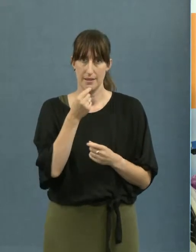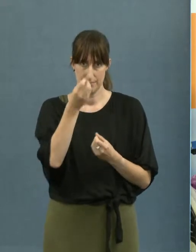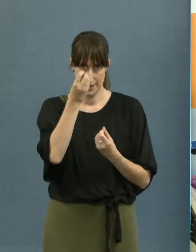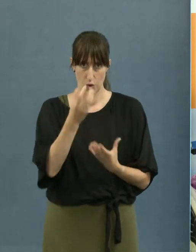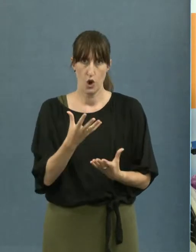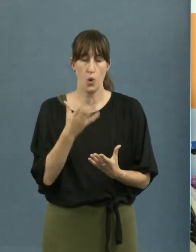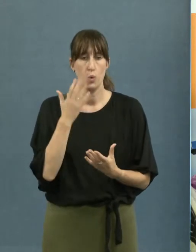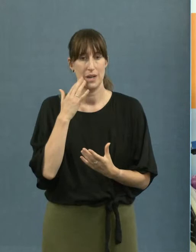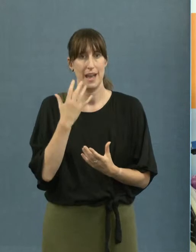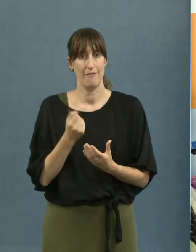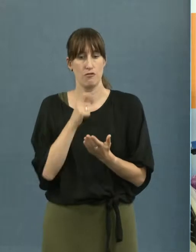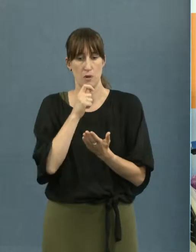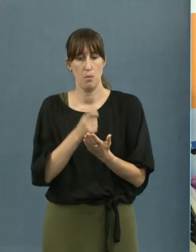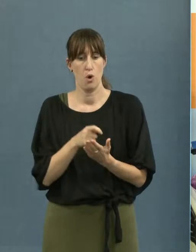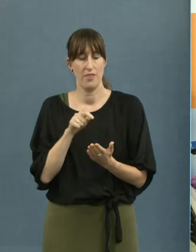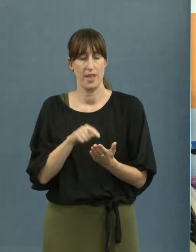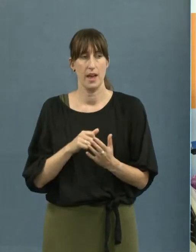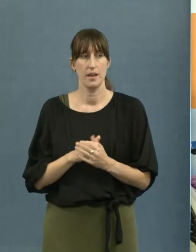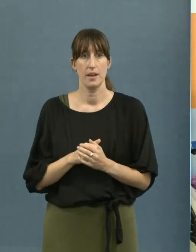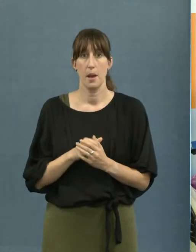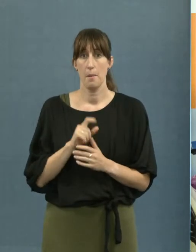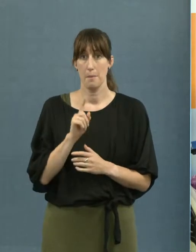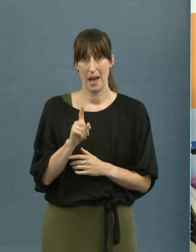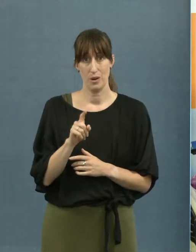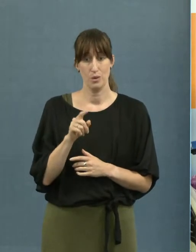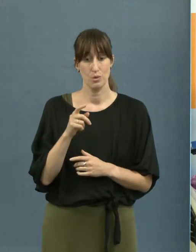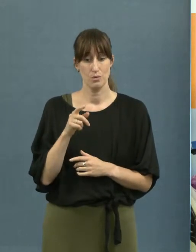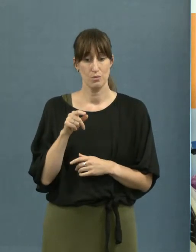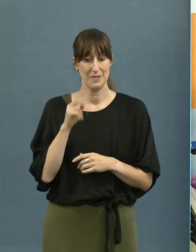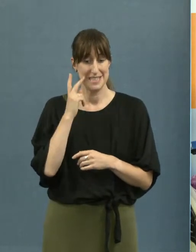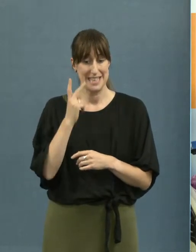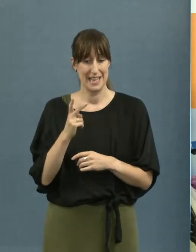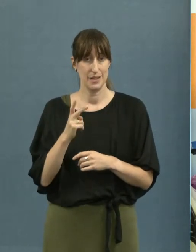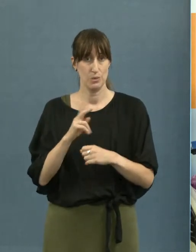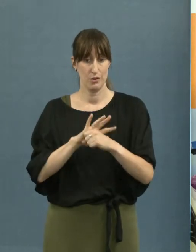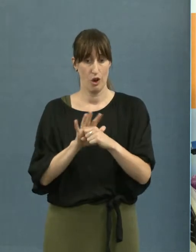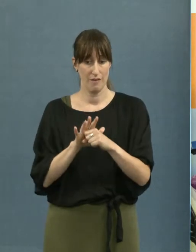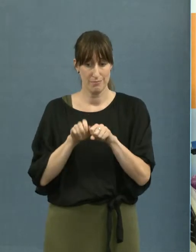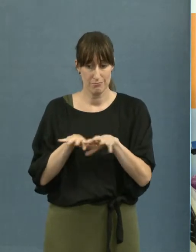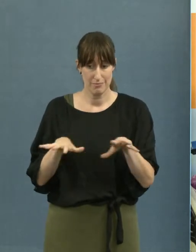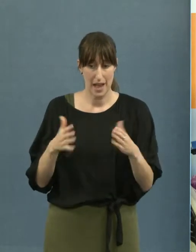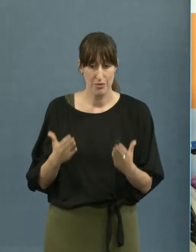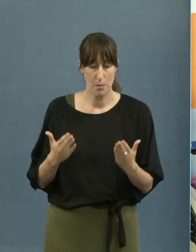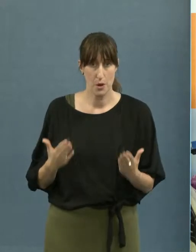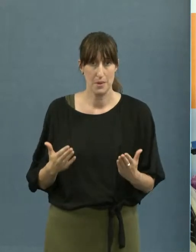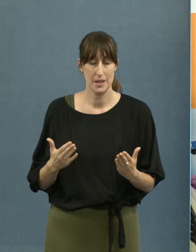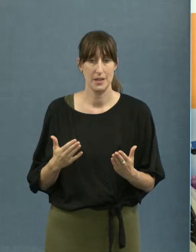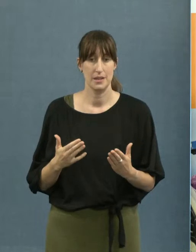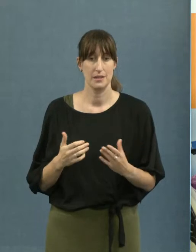as I said earlier, one of the things that we are seeing with